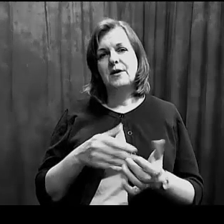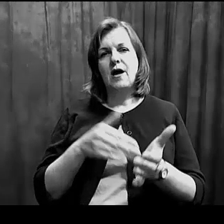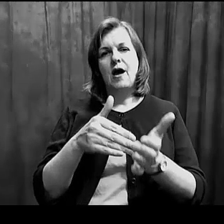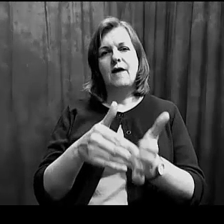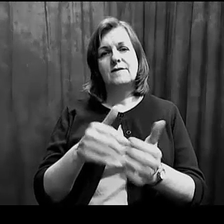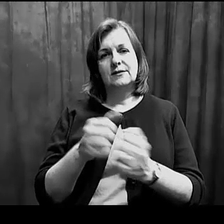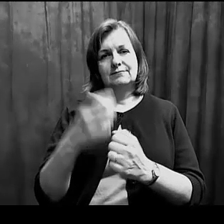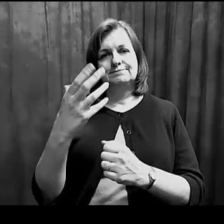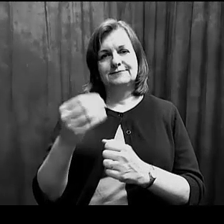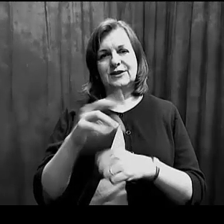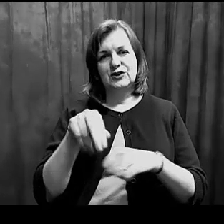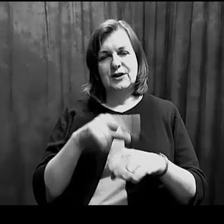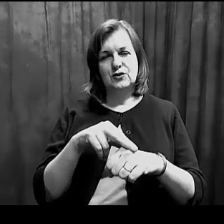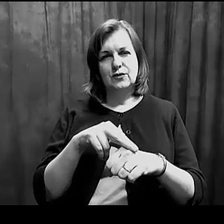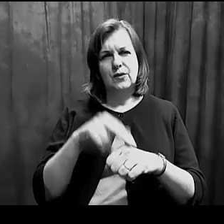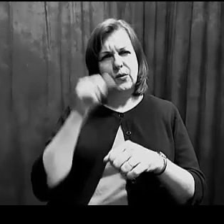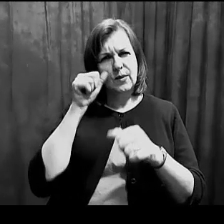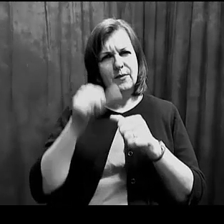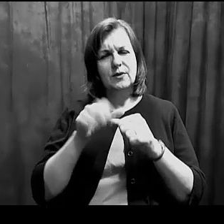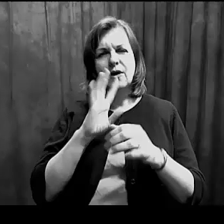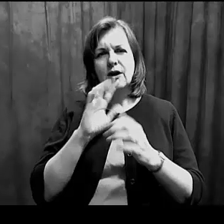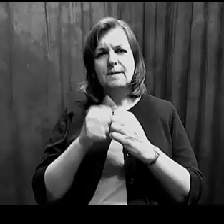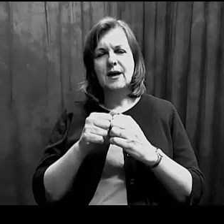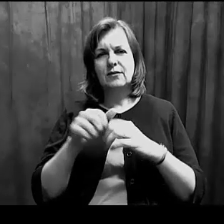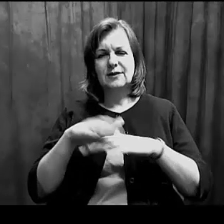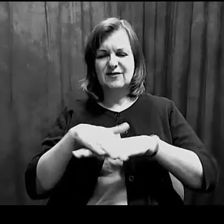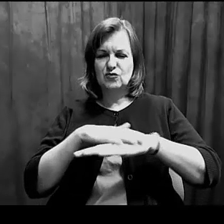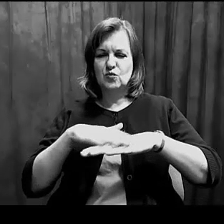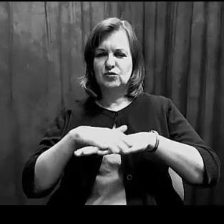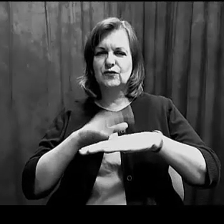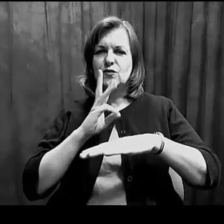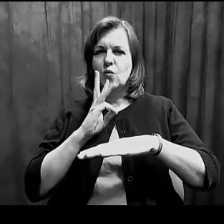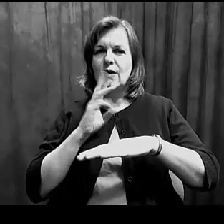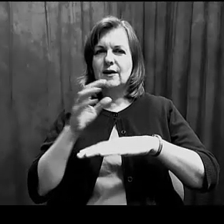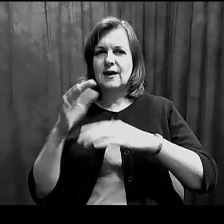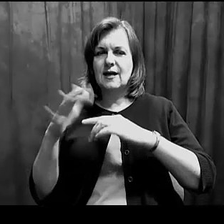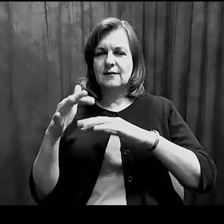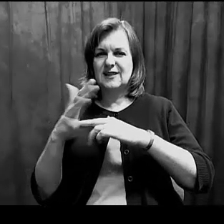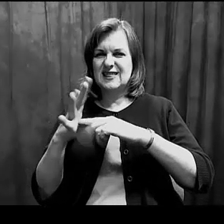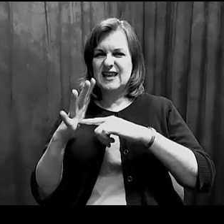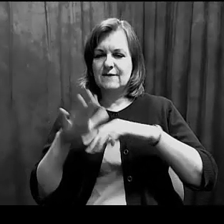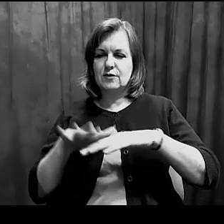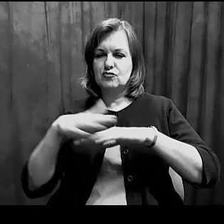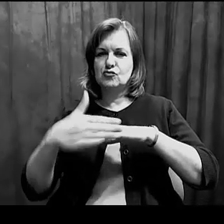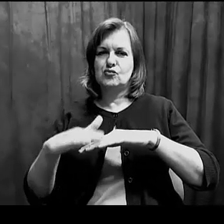we have to look at these a lot in nature because we've mentioned the leaf floating on the surface water